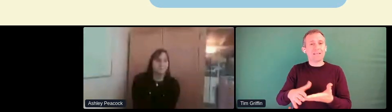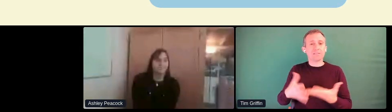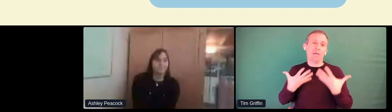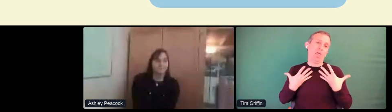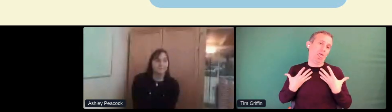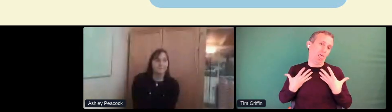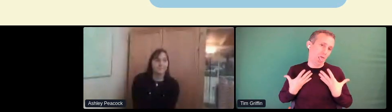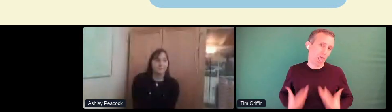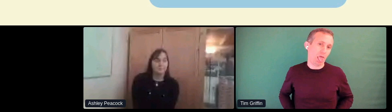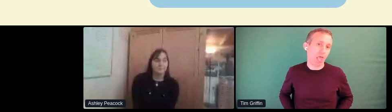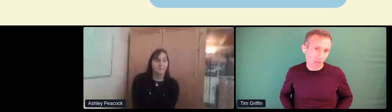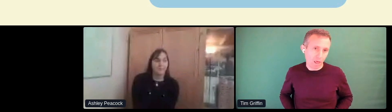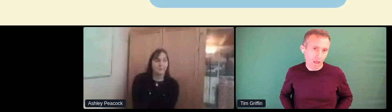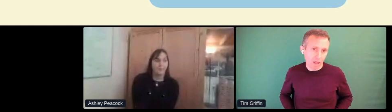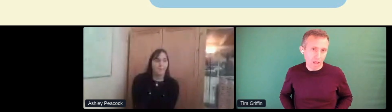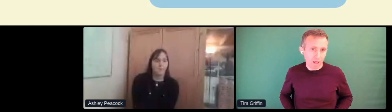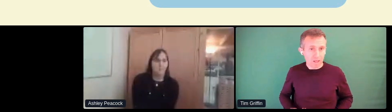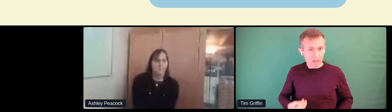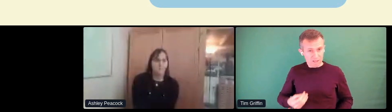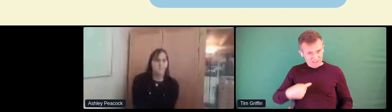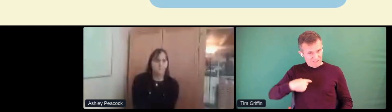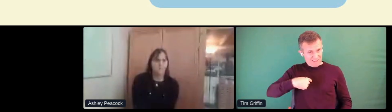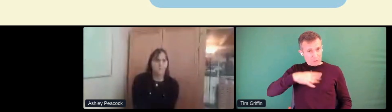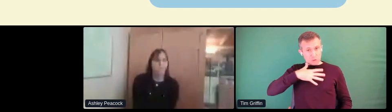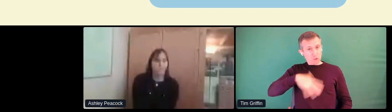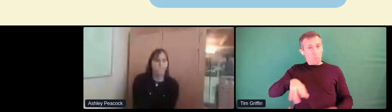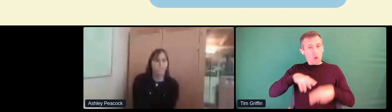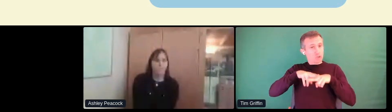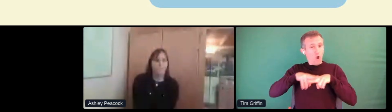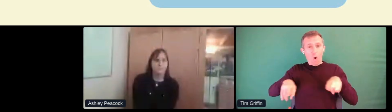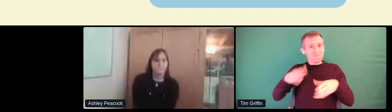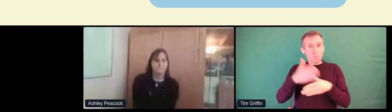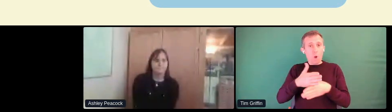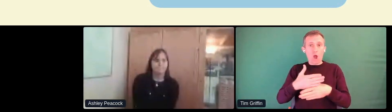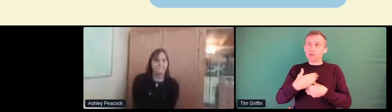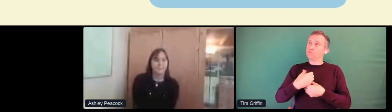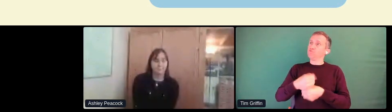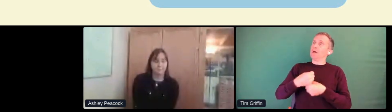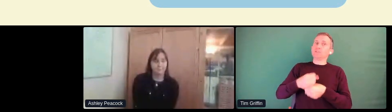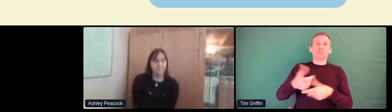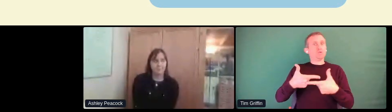off work because we're too stressed and other people have to pick that up then, don't they? Yep,